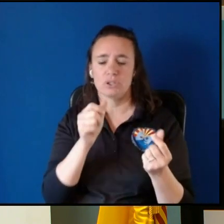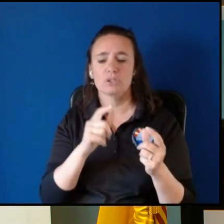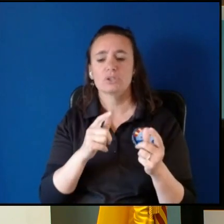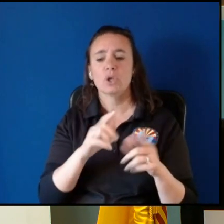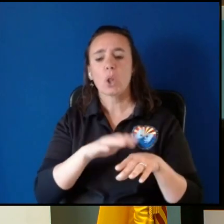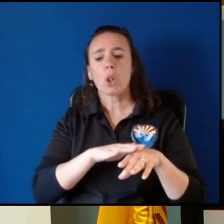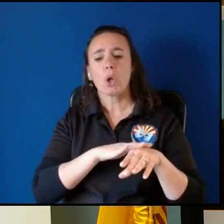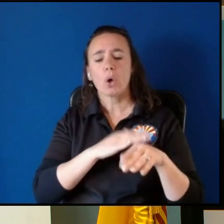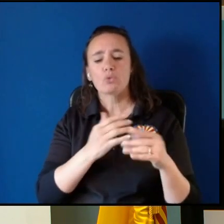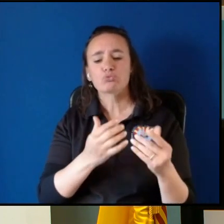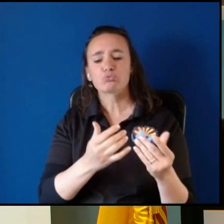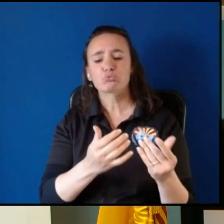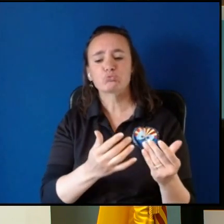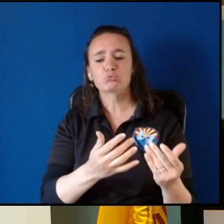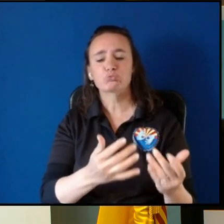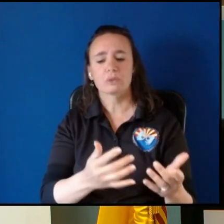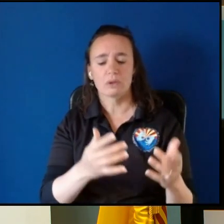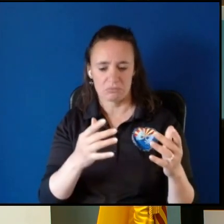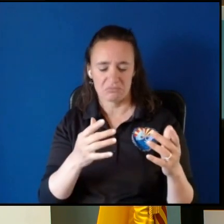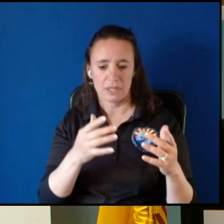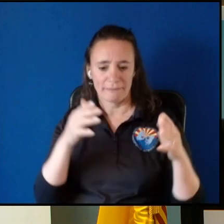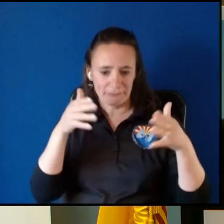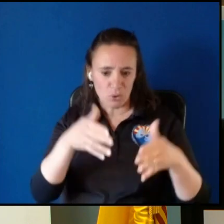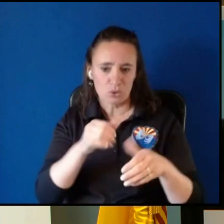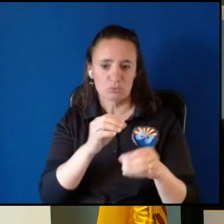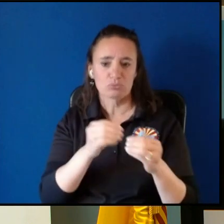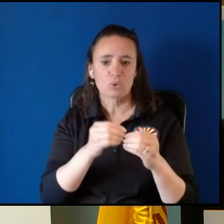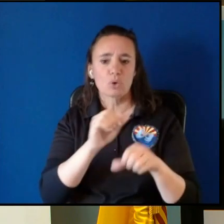for these drier times to come. So we'll move on to the next